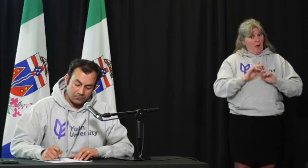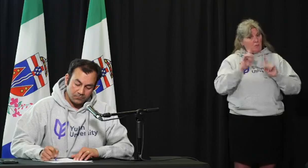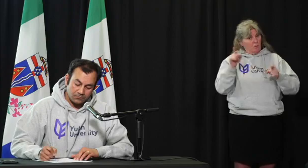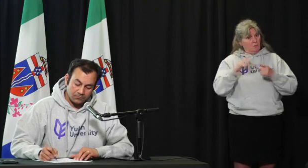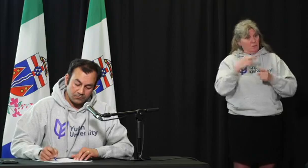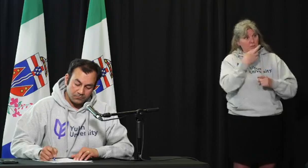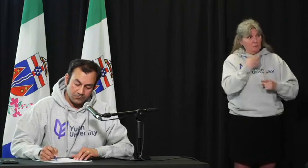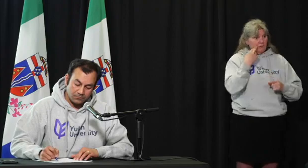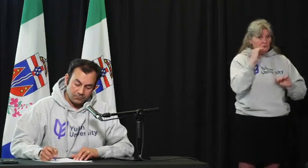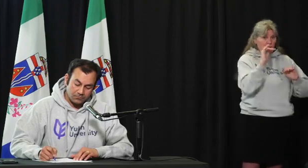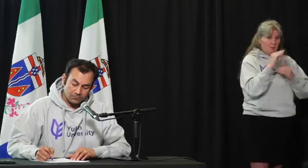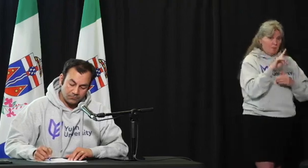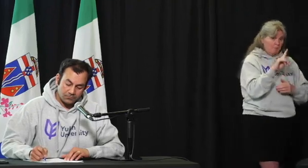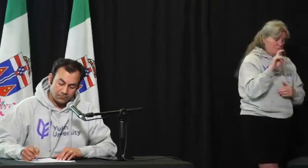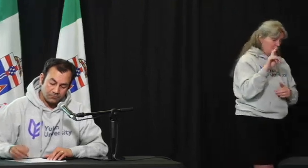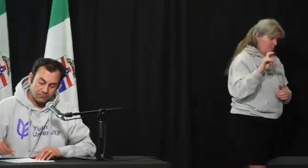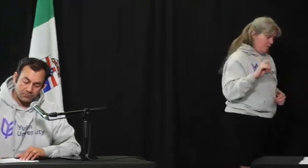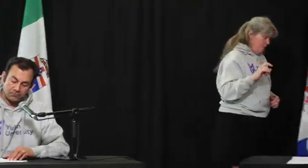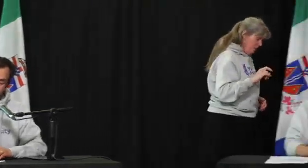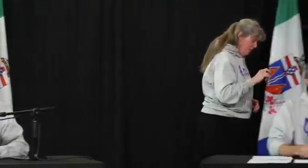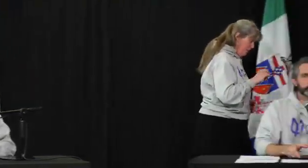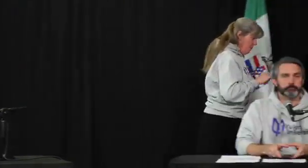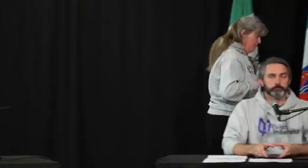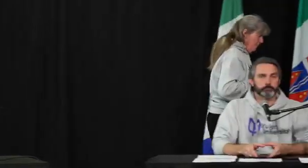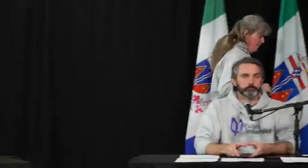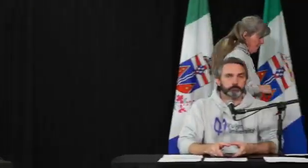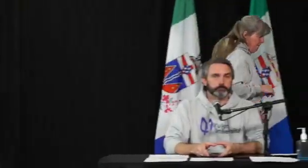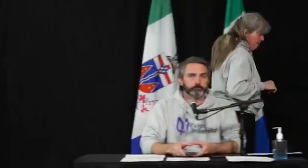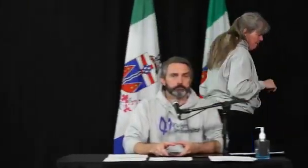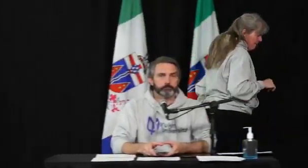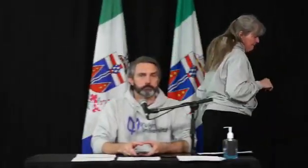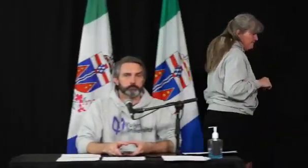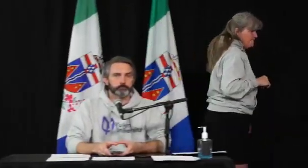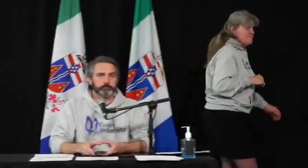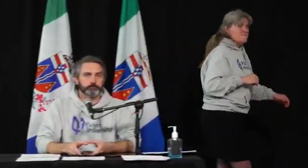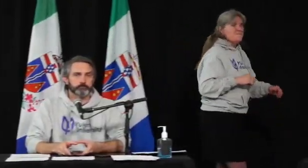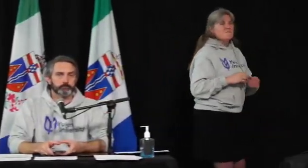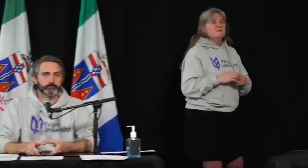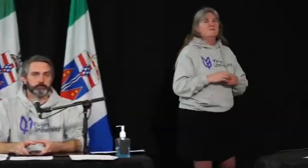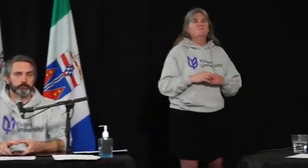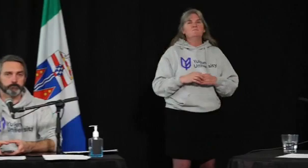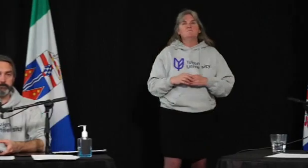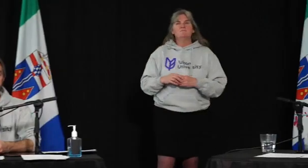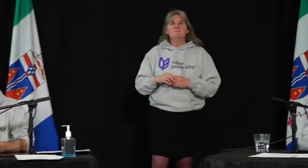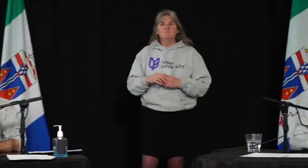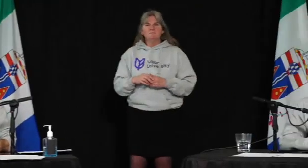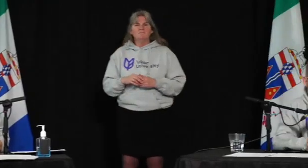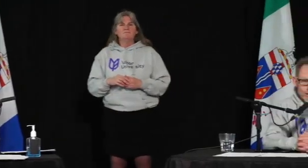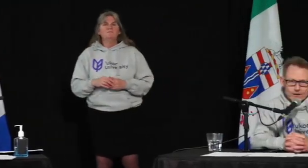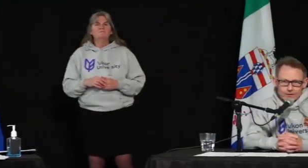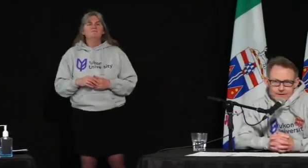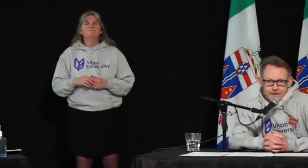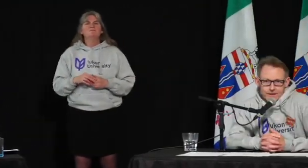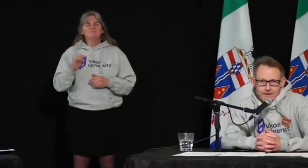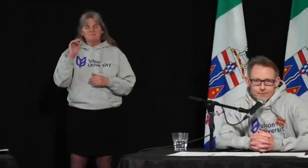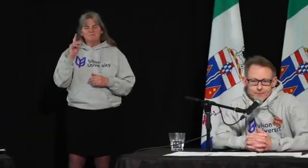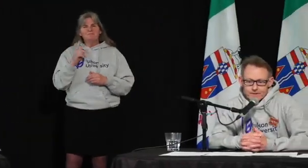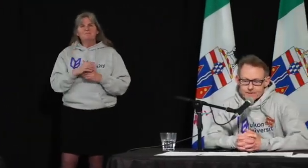together?